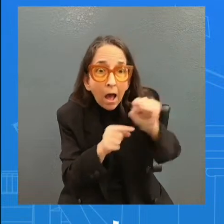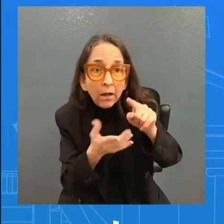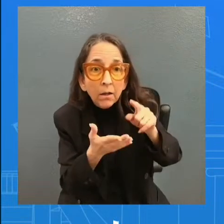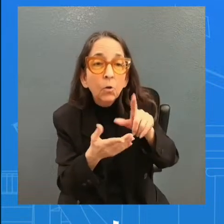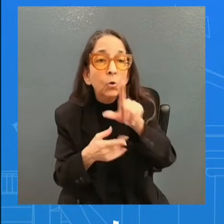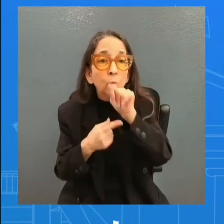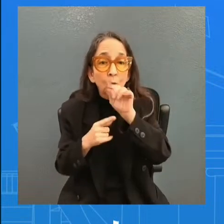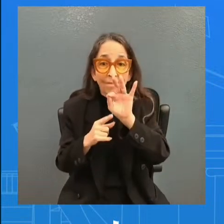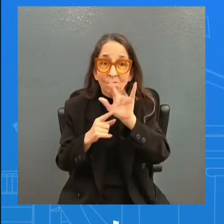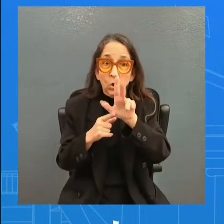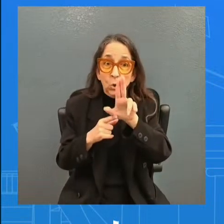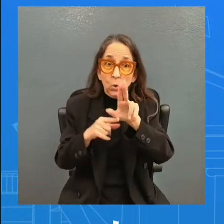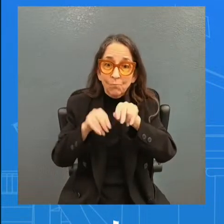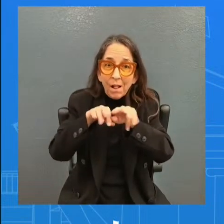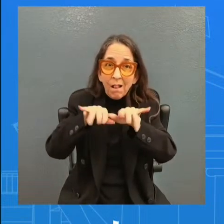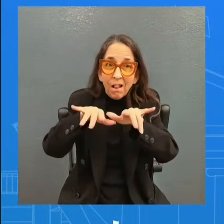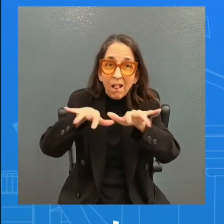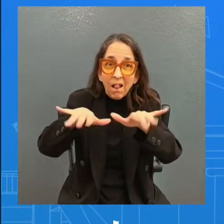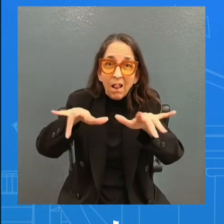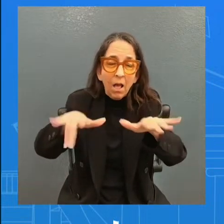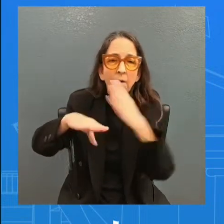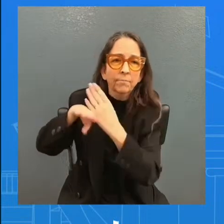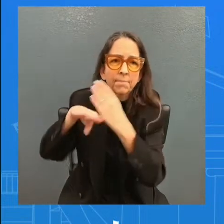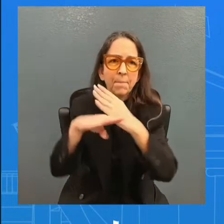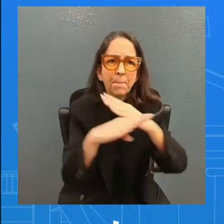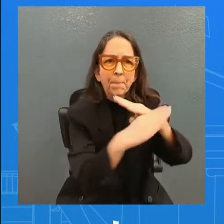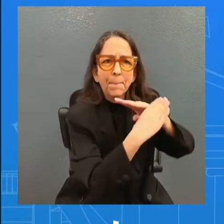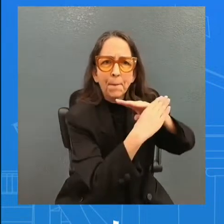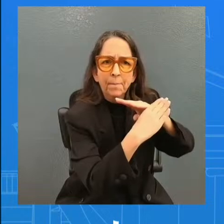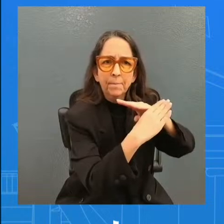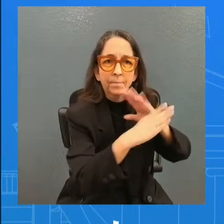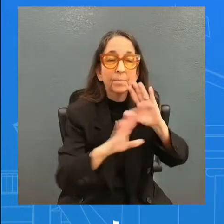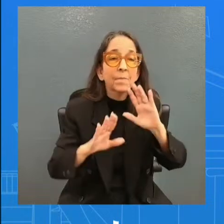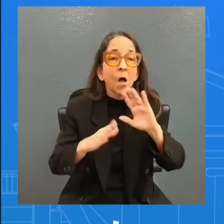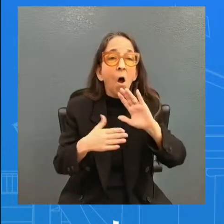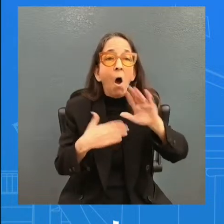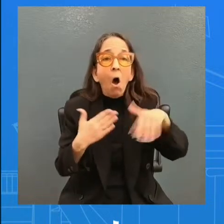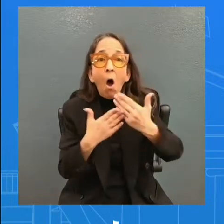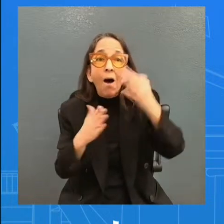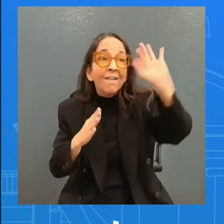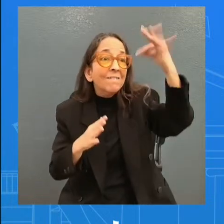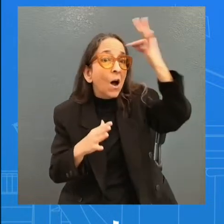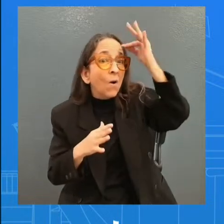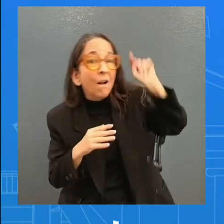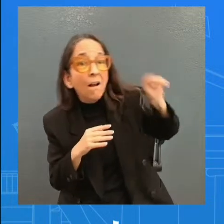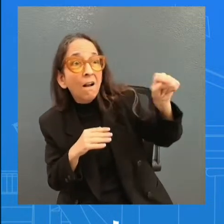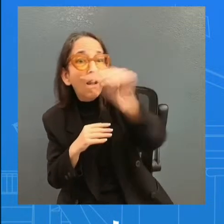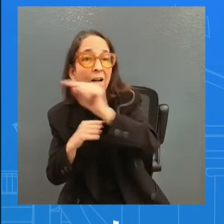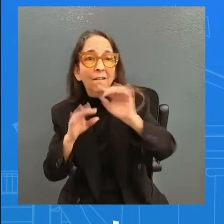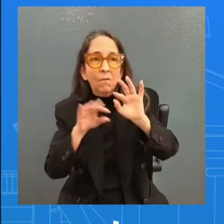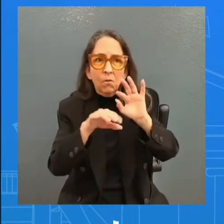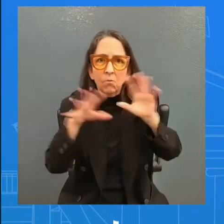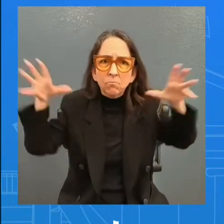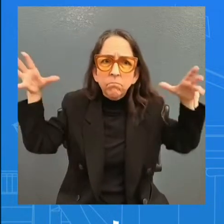All relevant federal agencies continue to coordinate, as I just stated, with local authorities, and so we’re going to do that as --